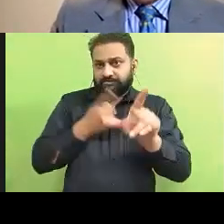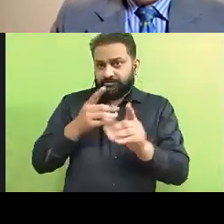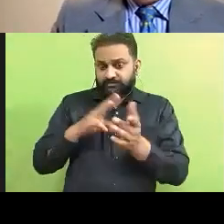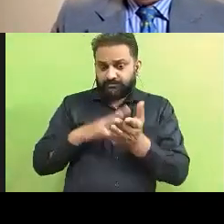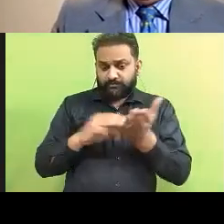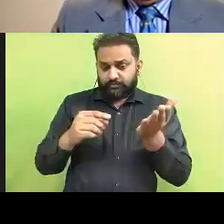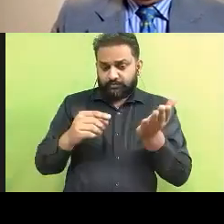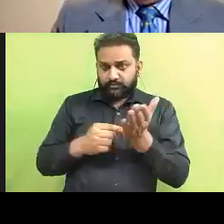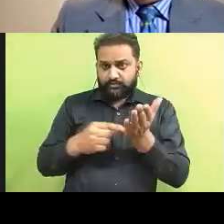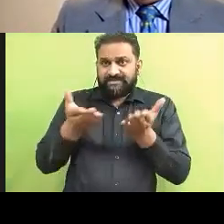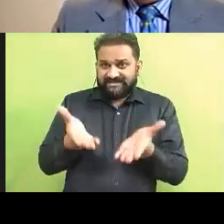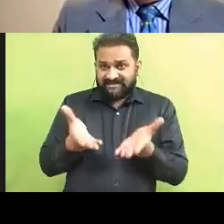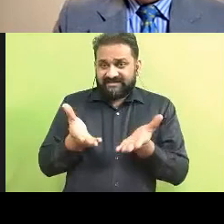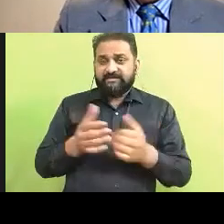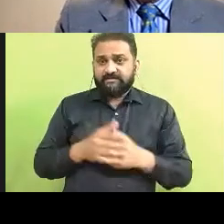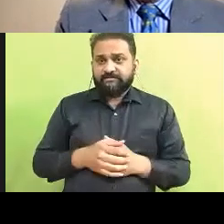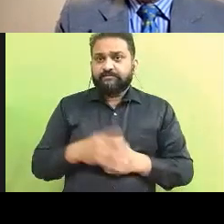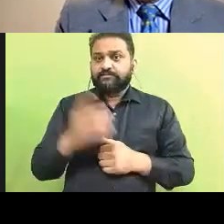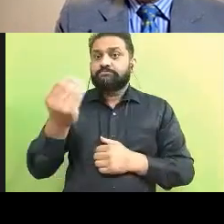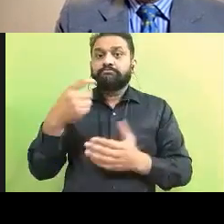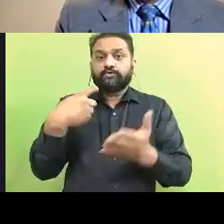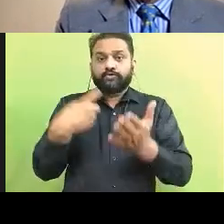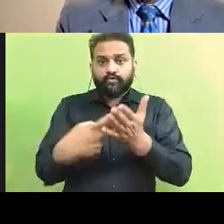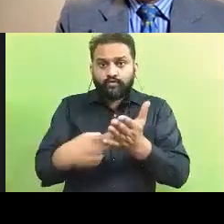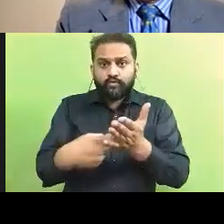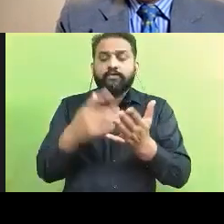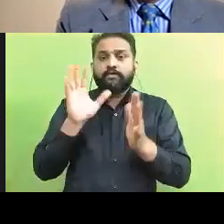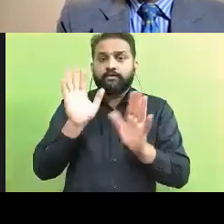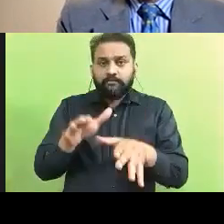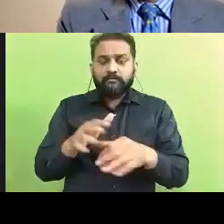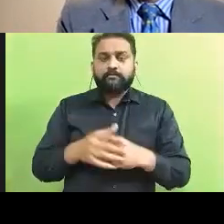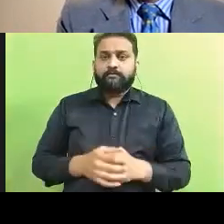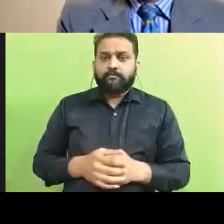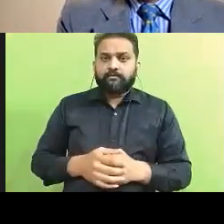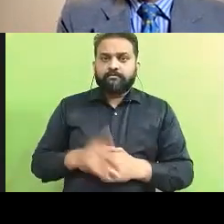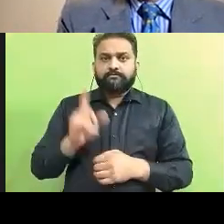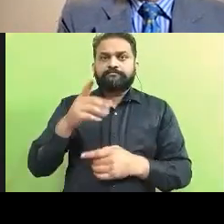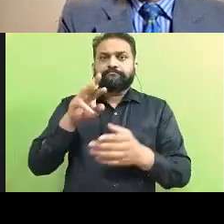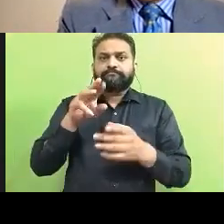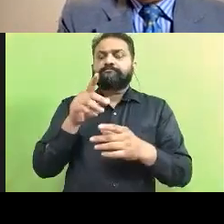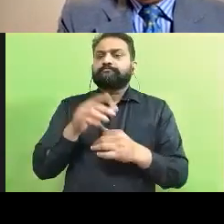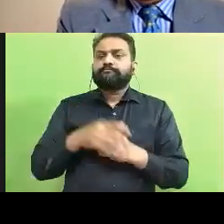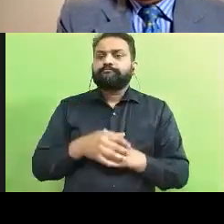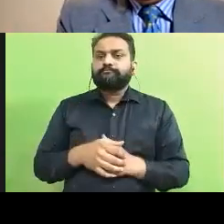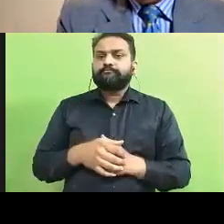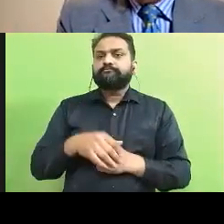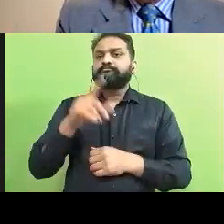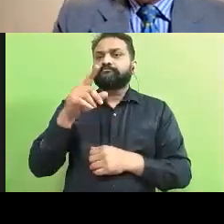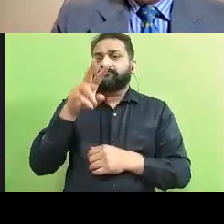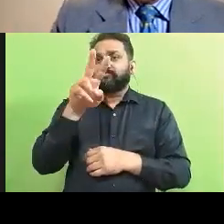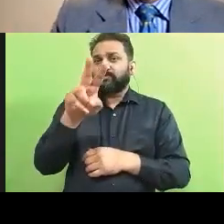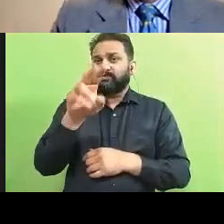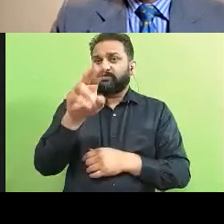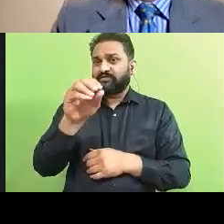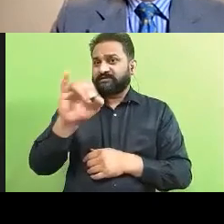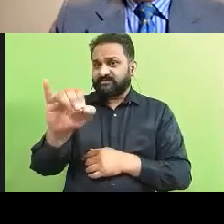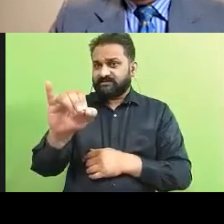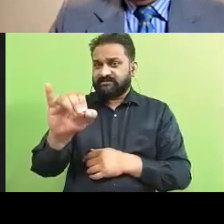there are sum rules or the general conditions where one type before 2006 but it changed after